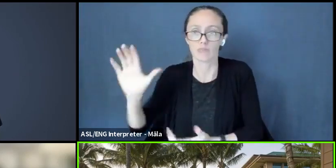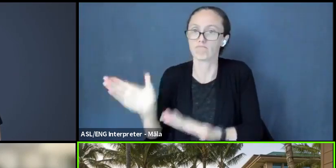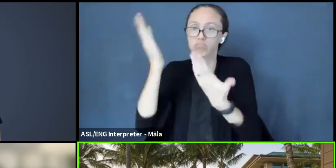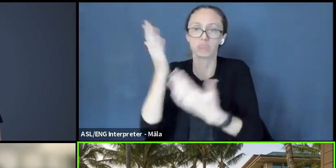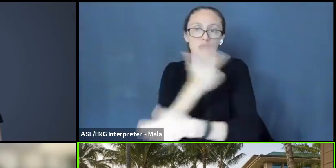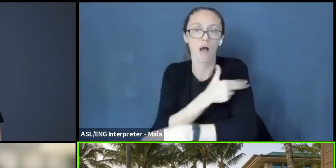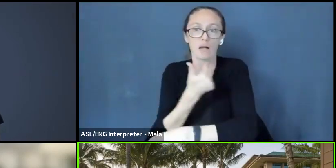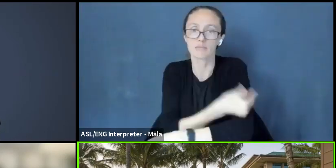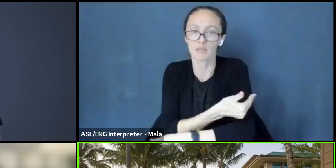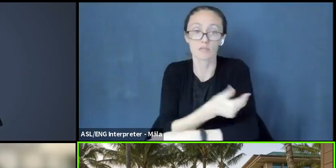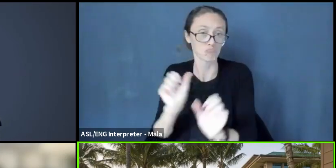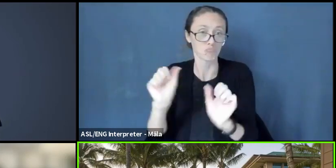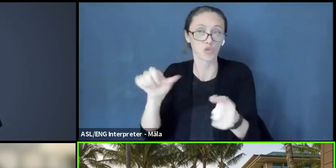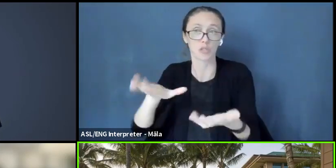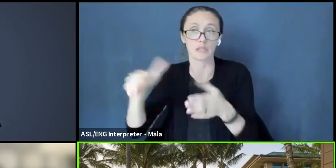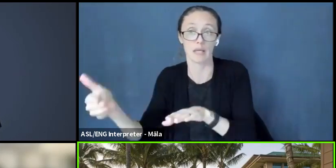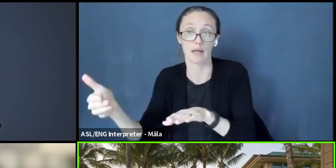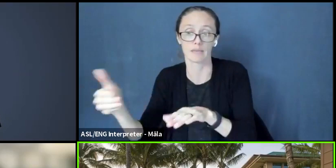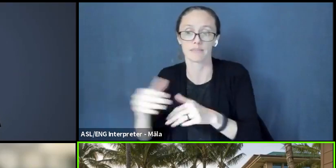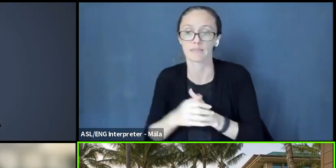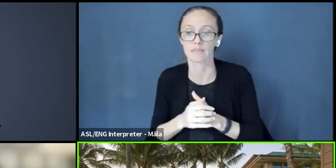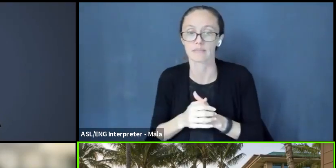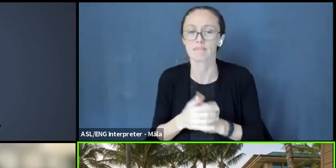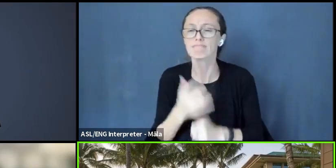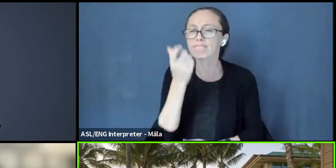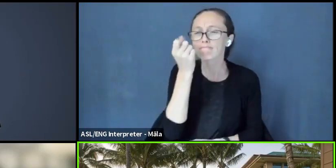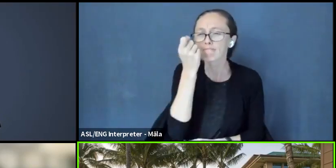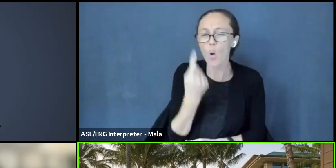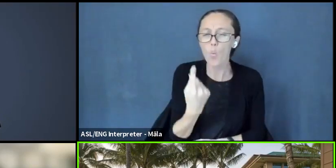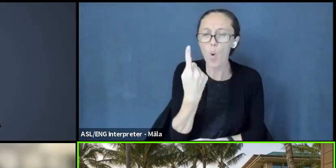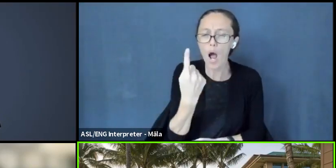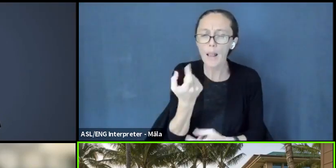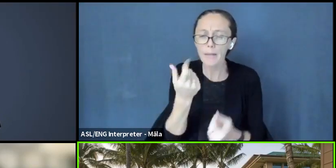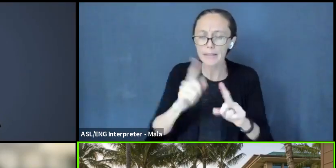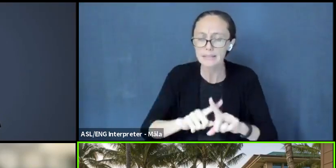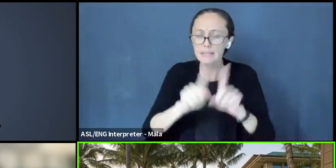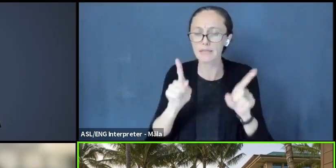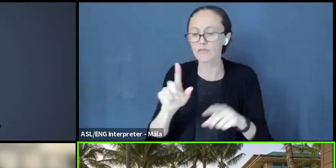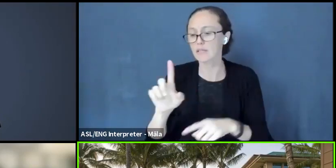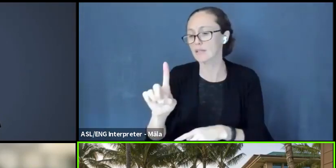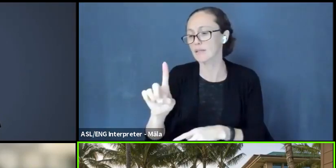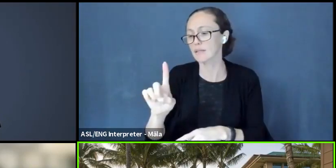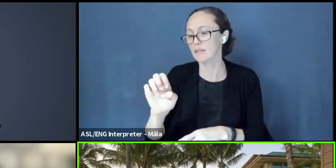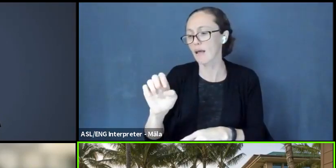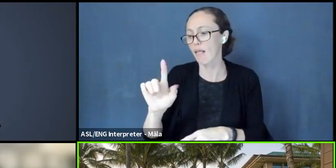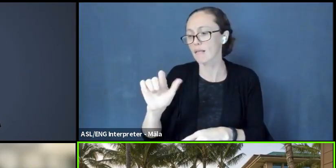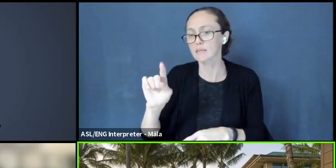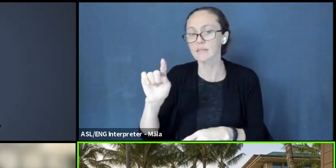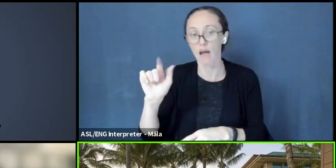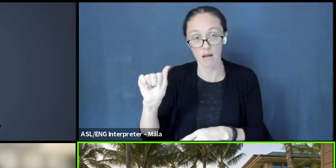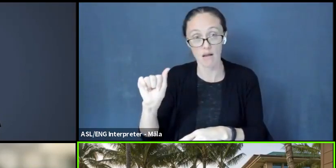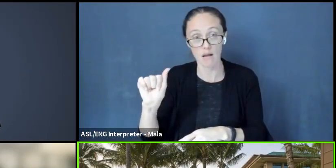Not one thing that is different with the Delta variant is of course, how it's impacting younger people.